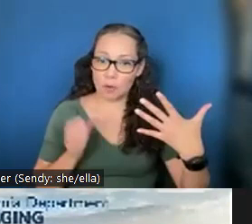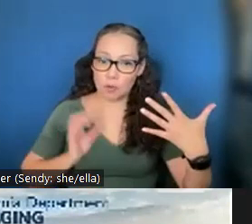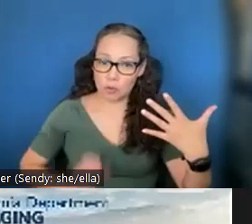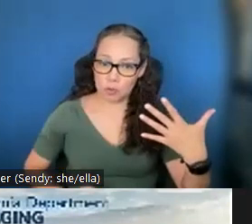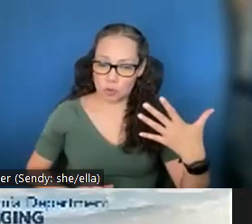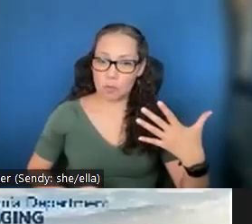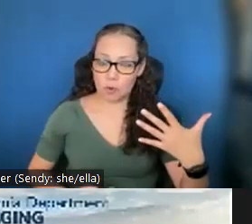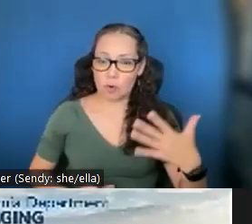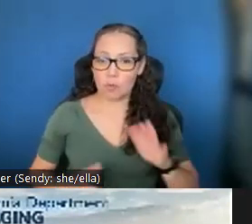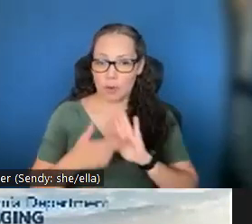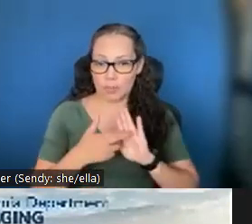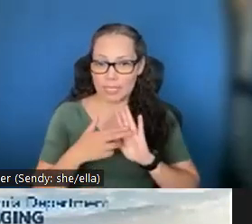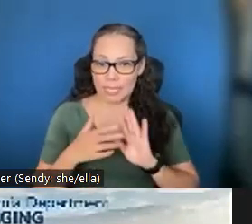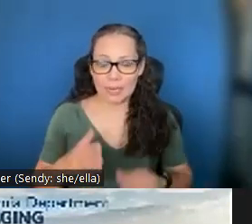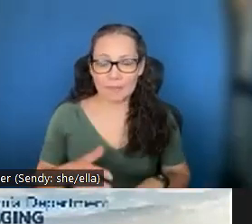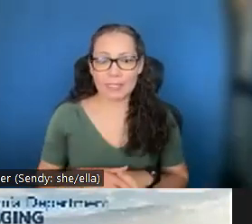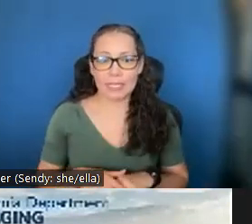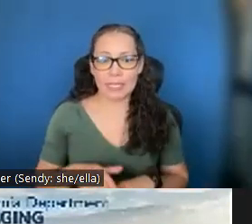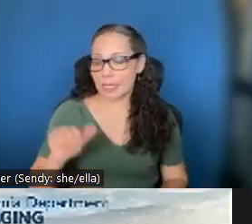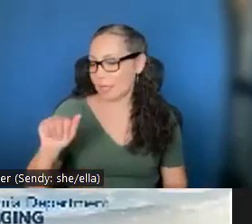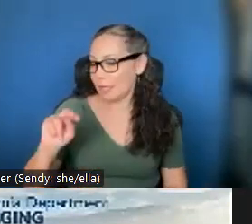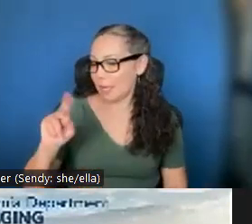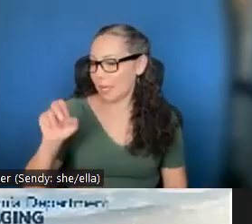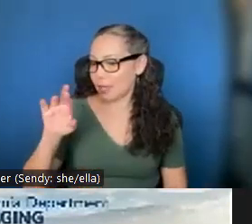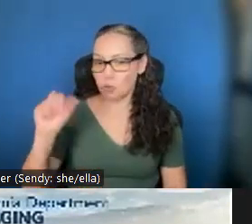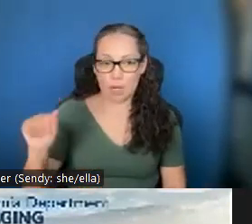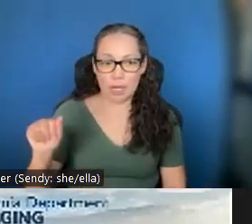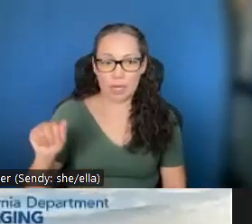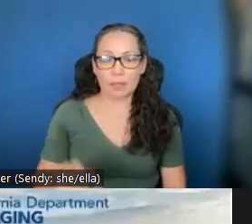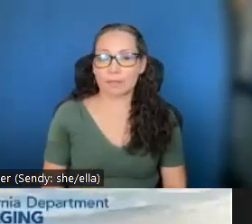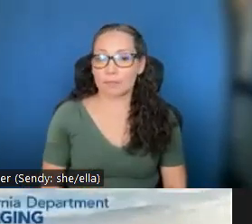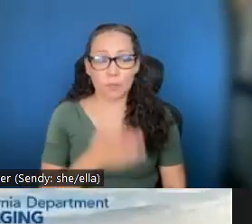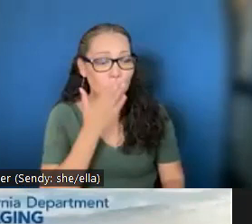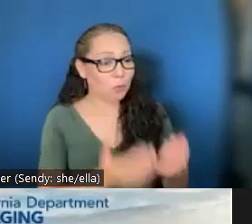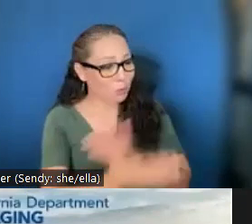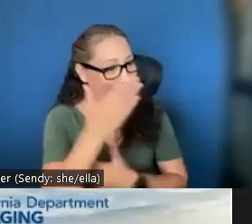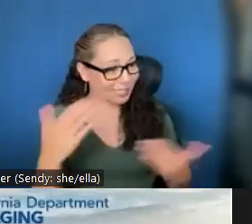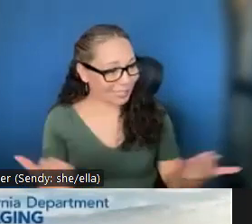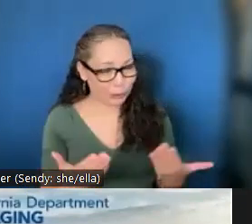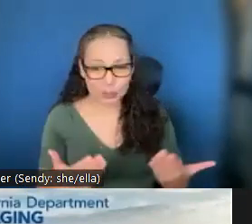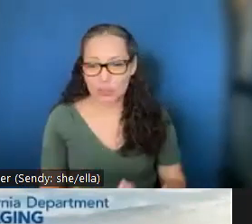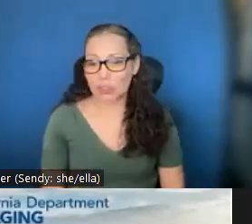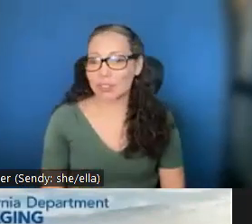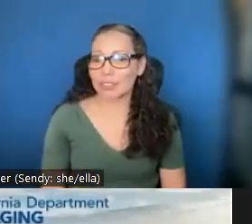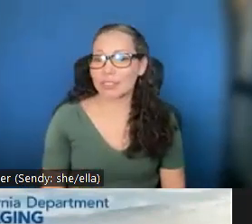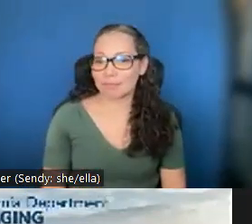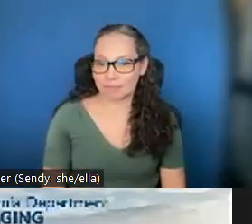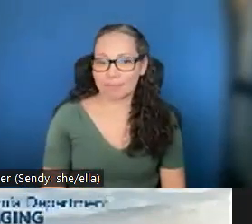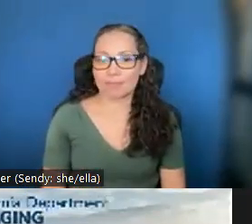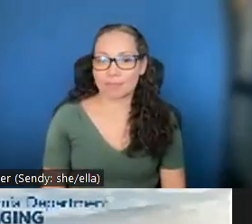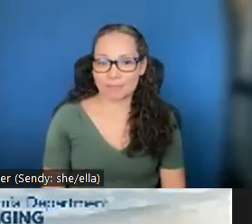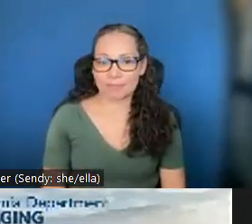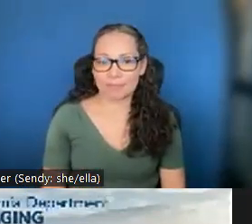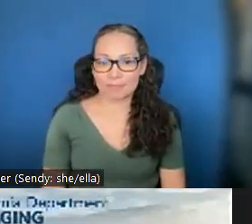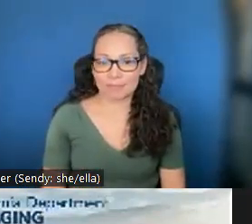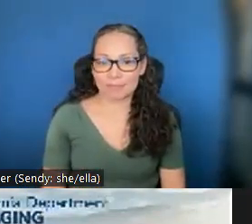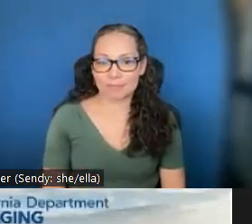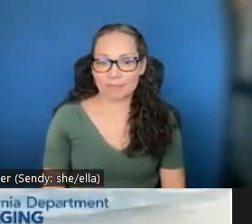starting with and Andrea Dre bral uh good morning I'm here good morning Andrea next we have Cindy